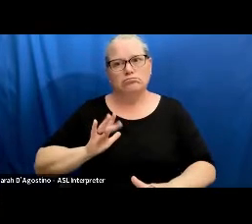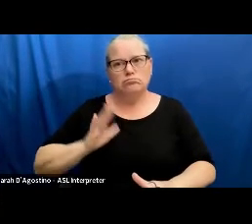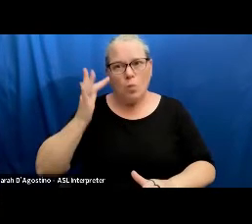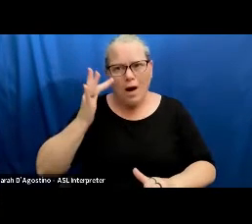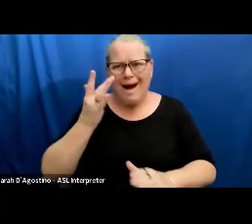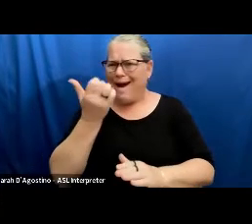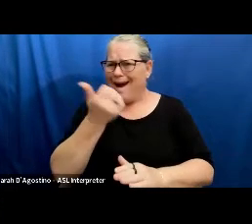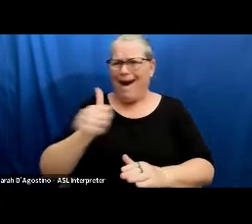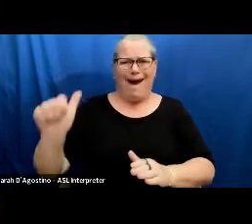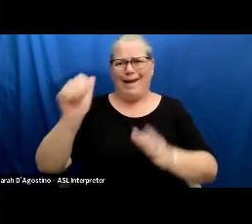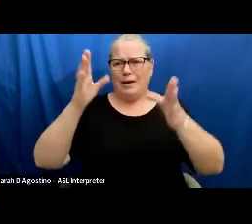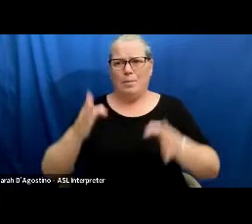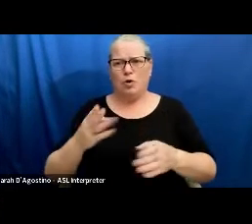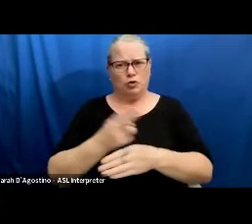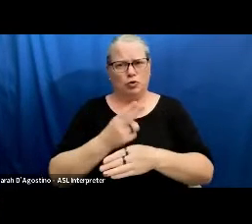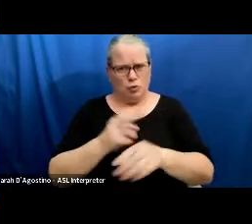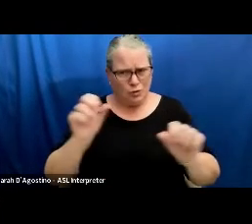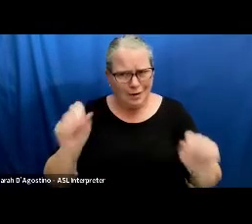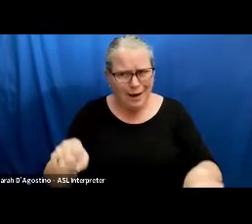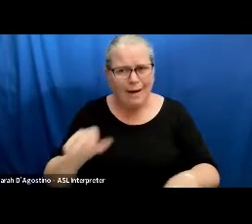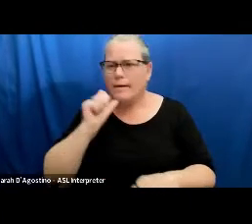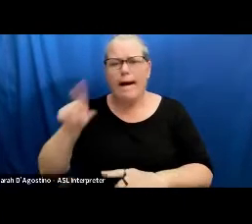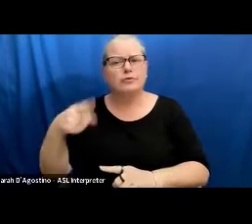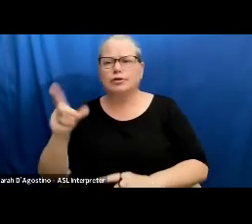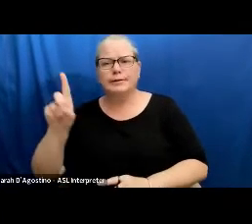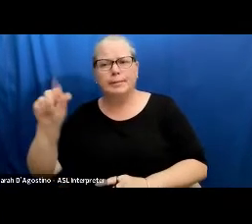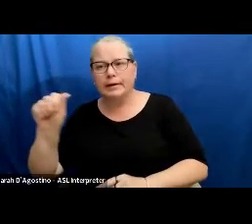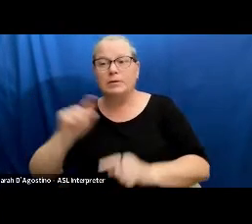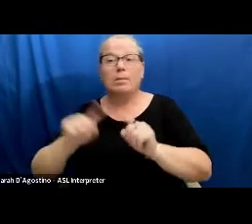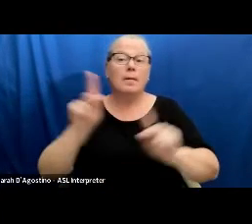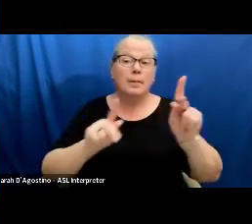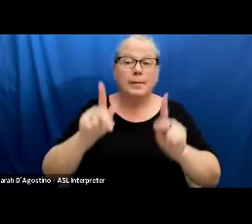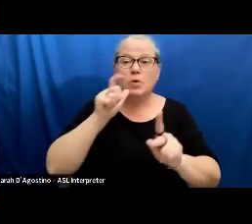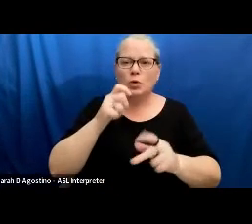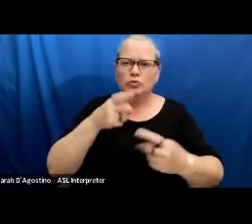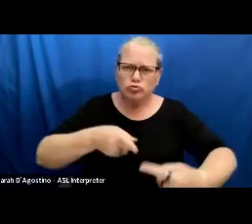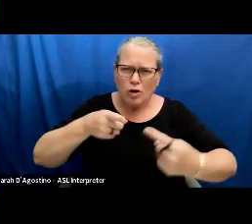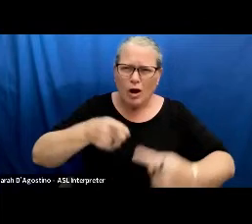it's most beneficial to people who have difficulty accessing paper ballots i actually went when the